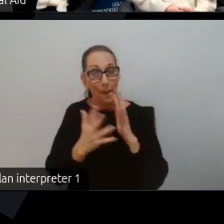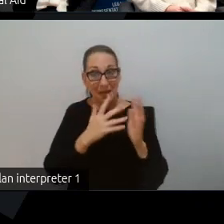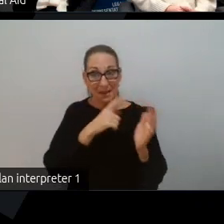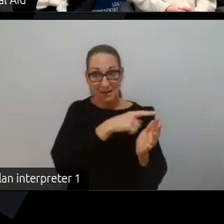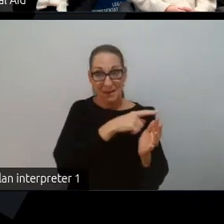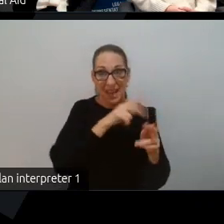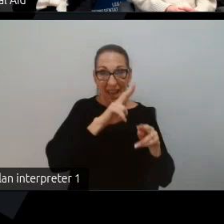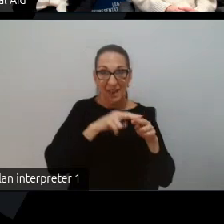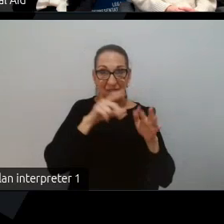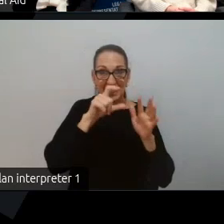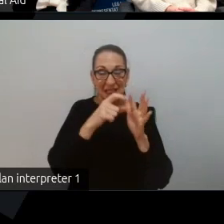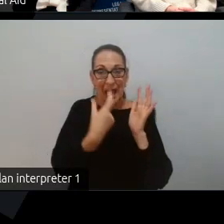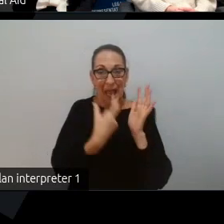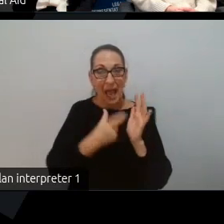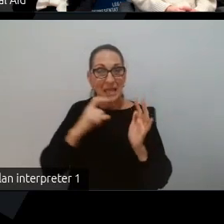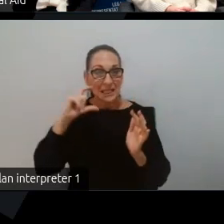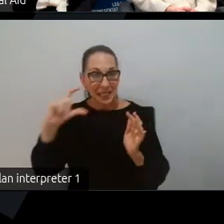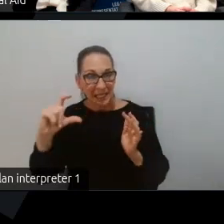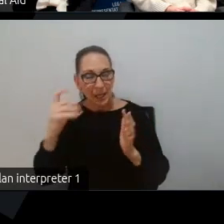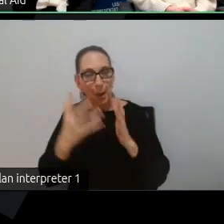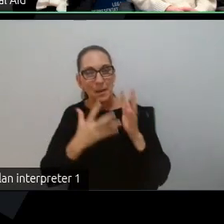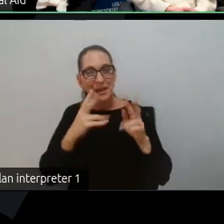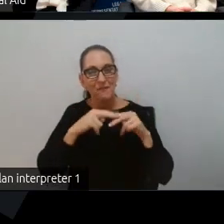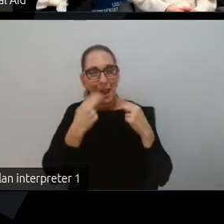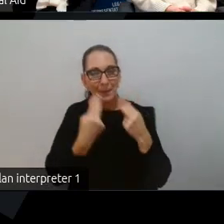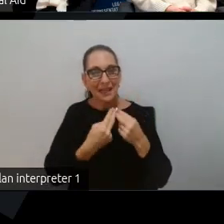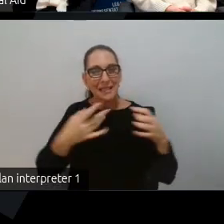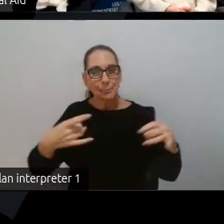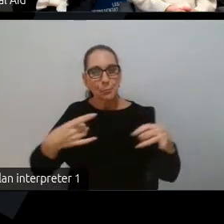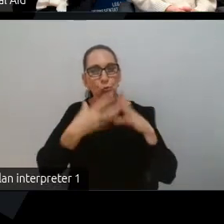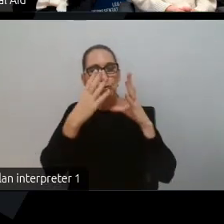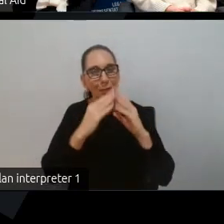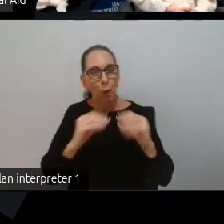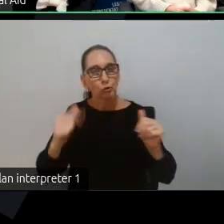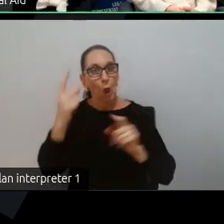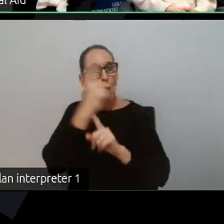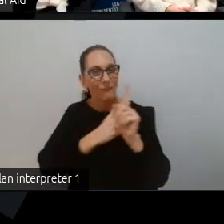so Family Dispute Resolution Conference or the word conference. And you'll find